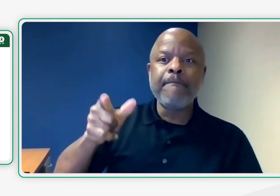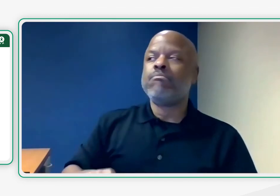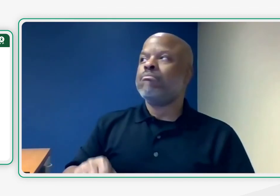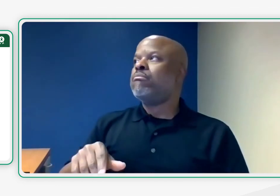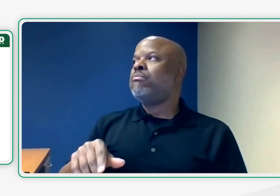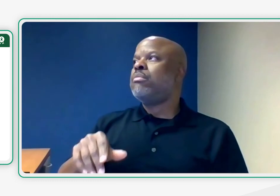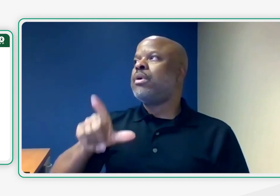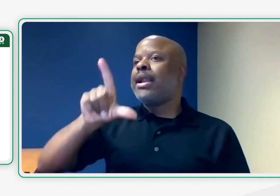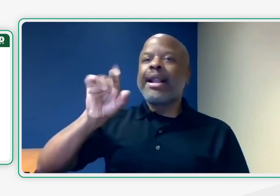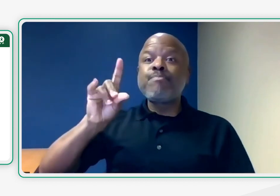that an athlete I love,